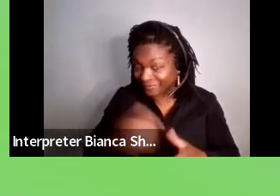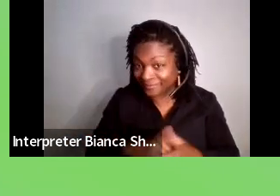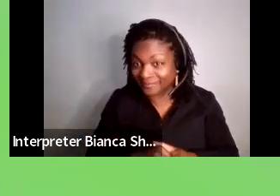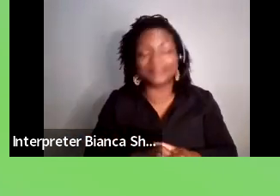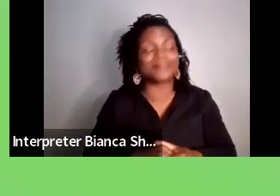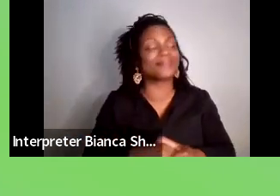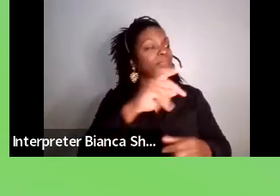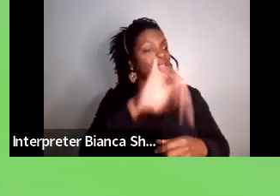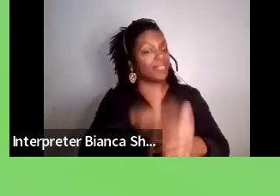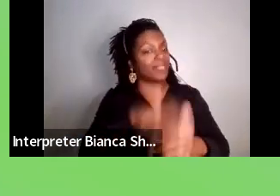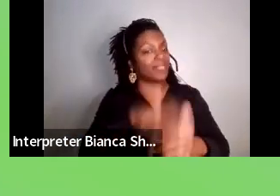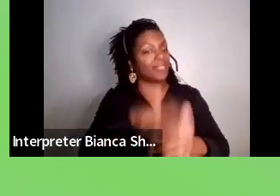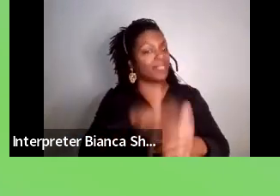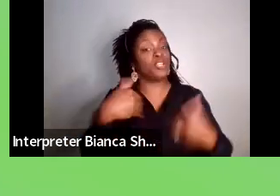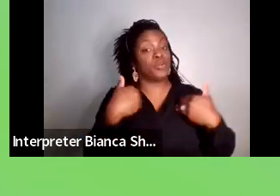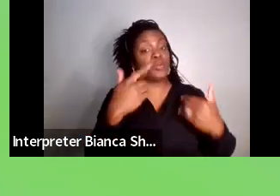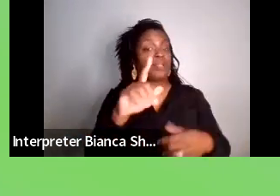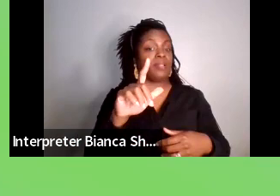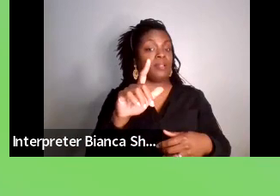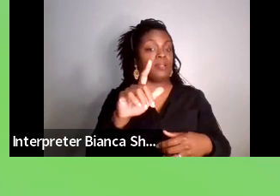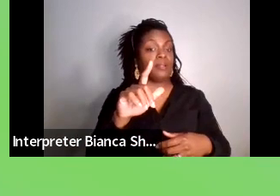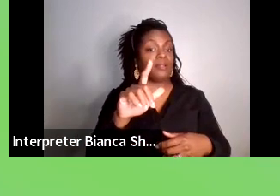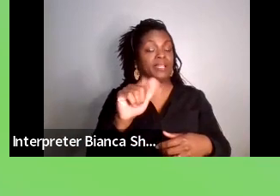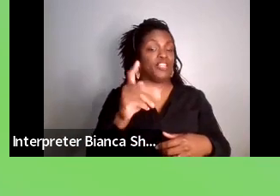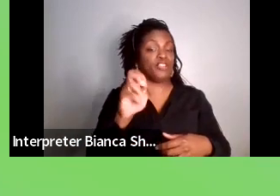So a youth Leadership Forum is probably one of the most exciting things.